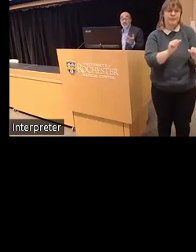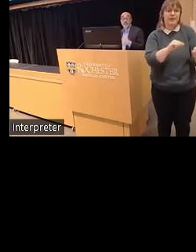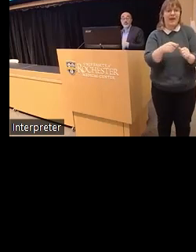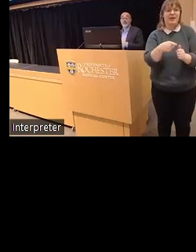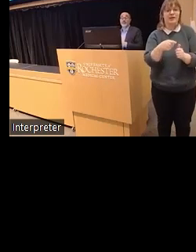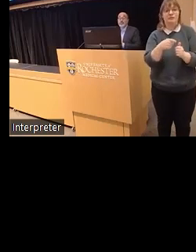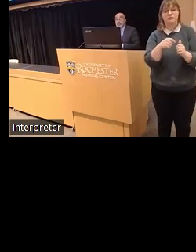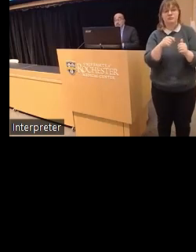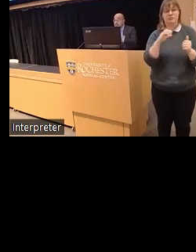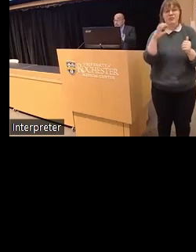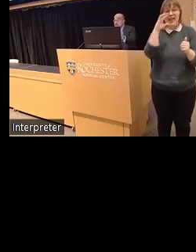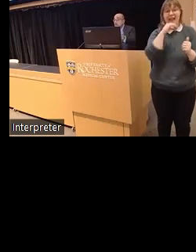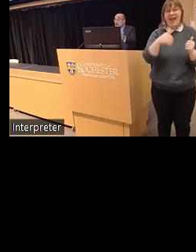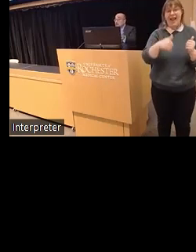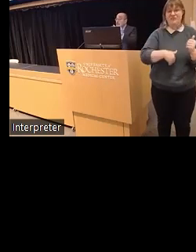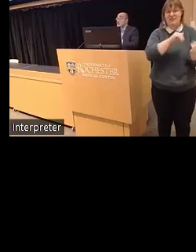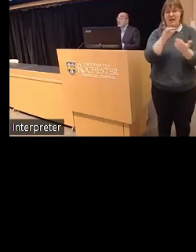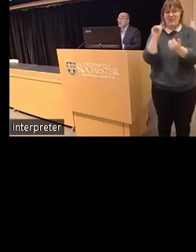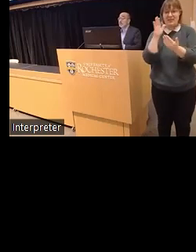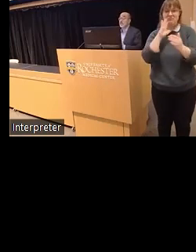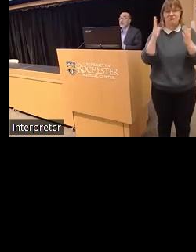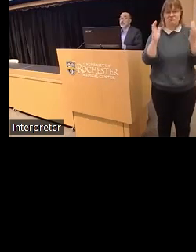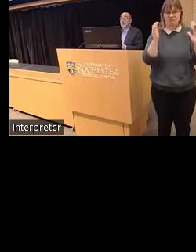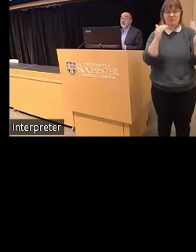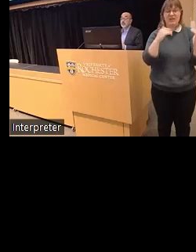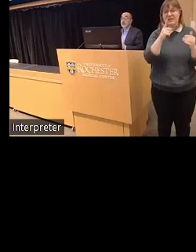do comparative effectivess this is an example of that the same marijuana data we took those